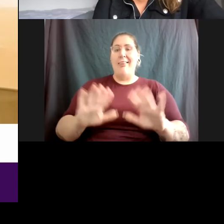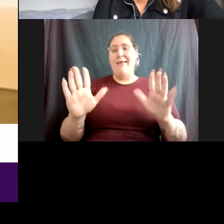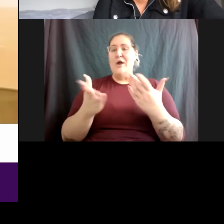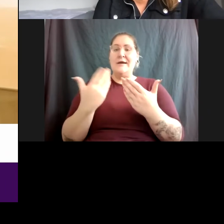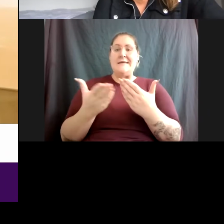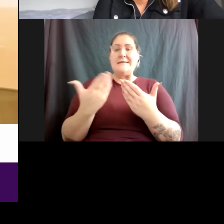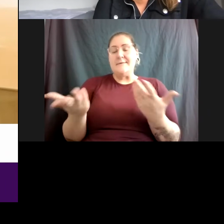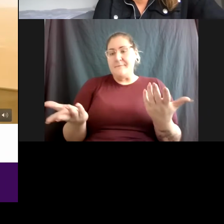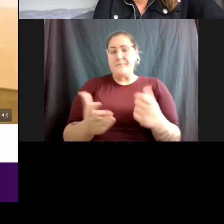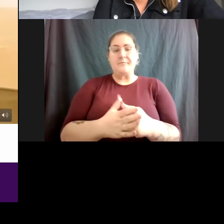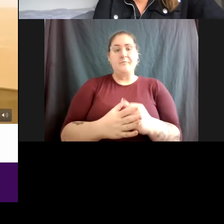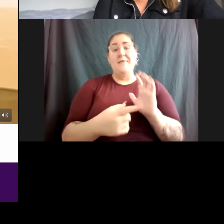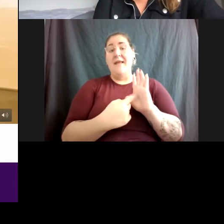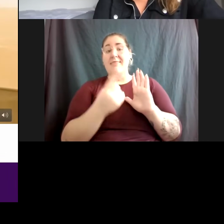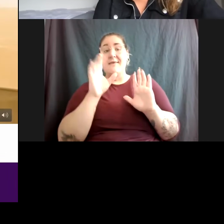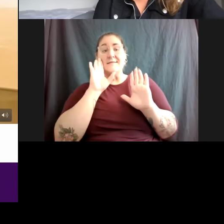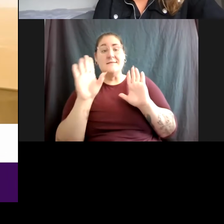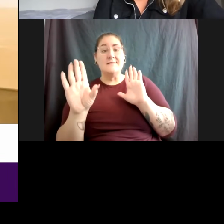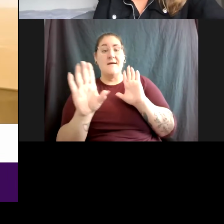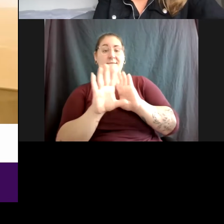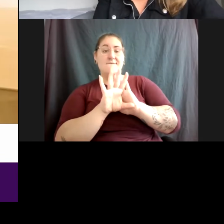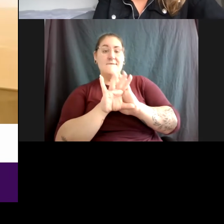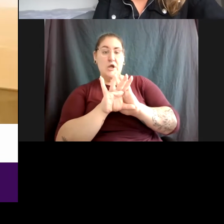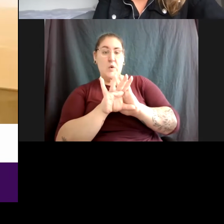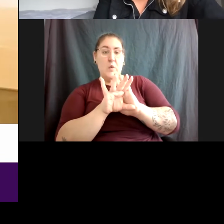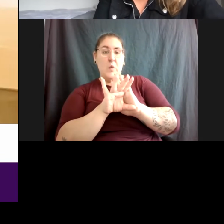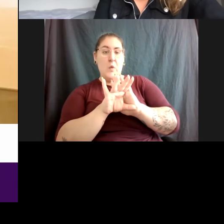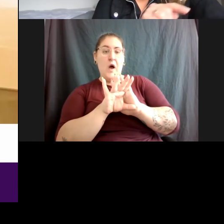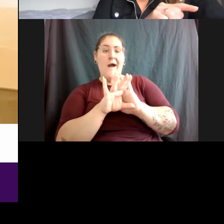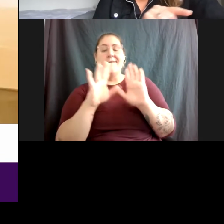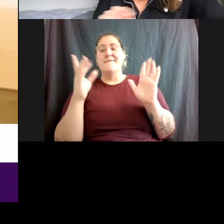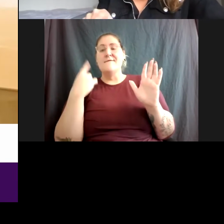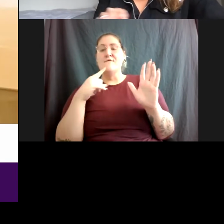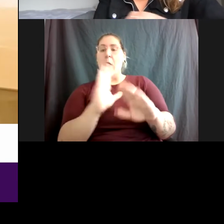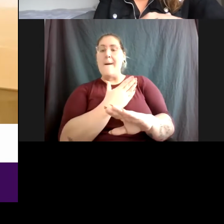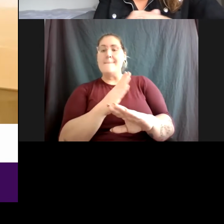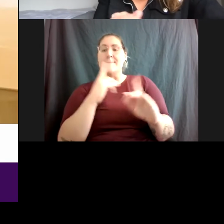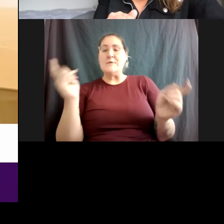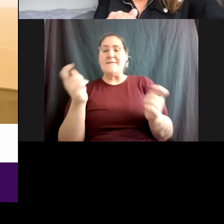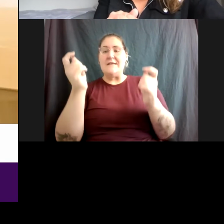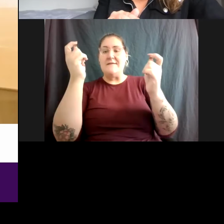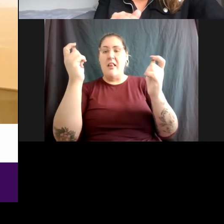Williamson, which is of his favorite website, festival website. It is in Main navigation in a horizontal